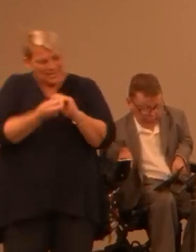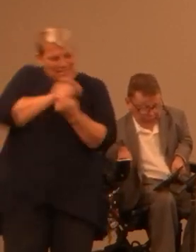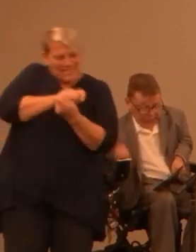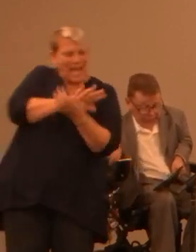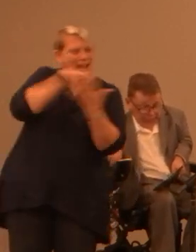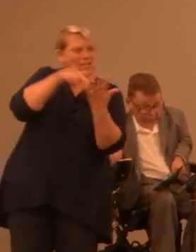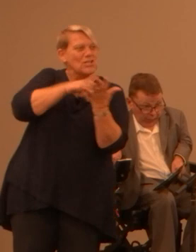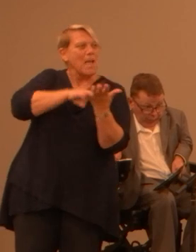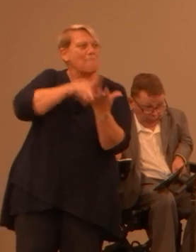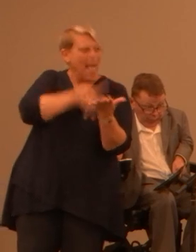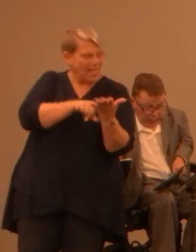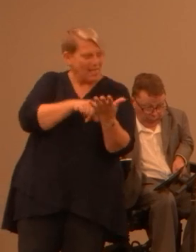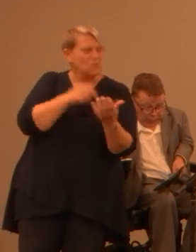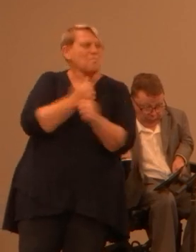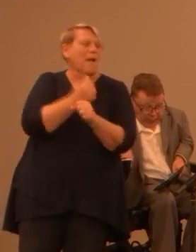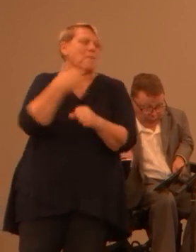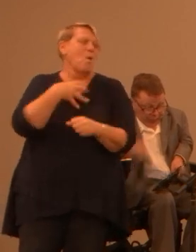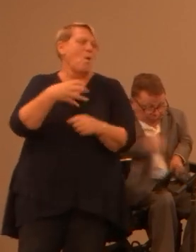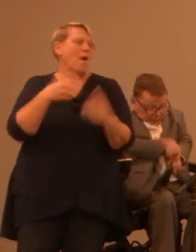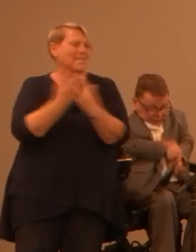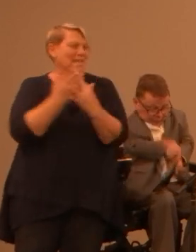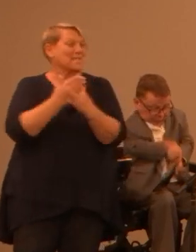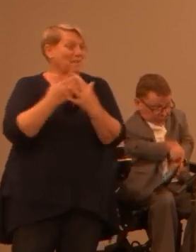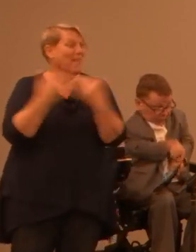to make it even more accessible. Thank you very much.